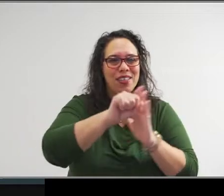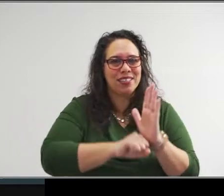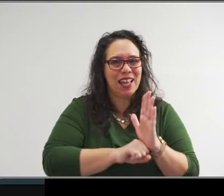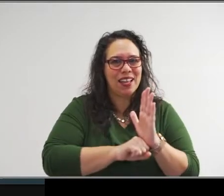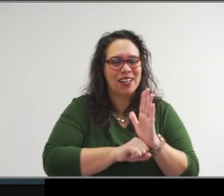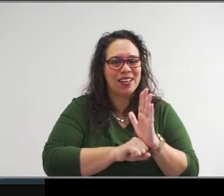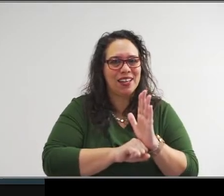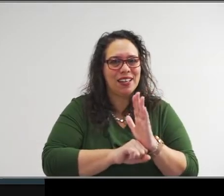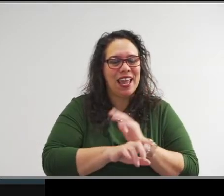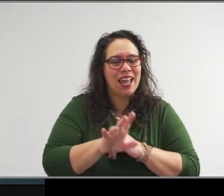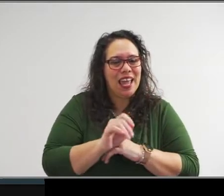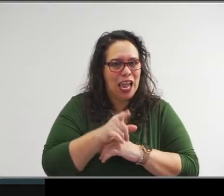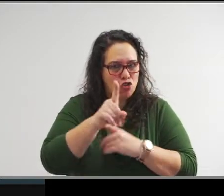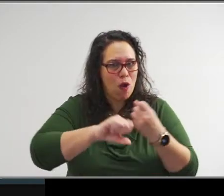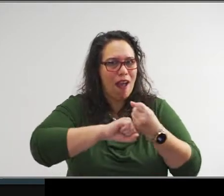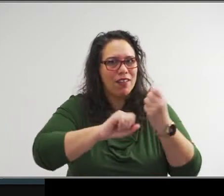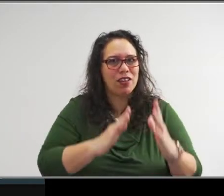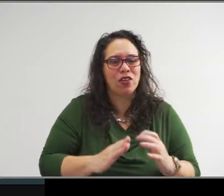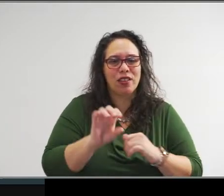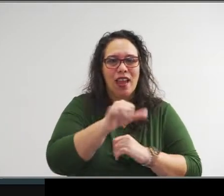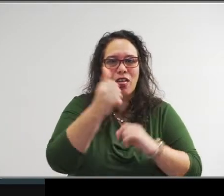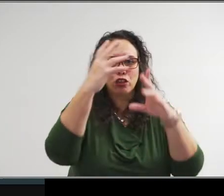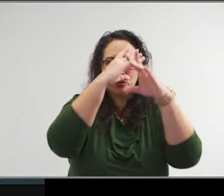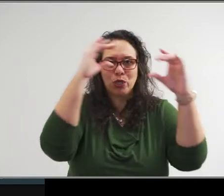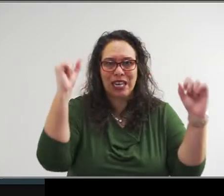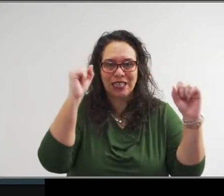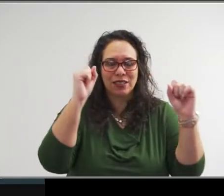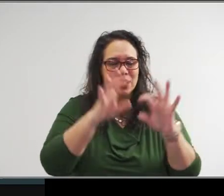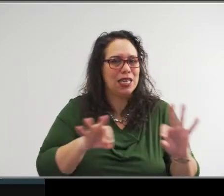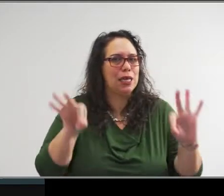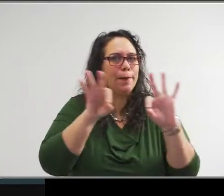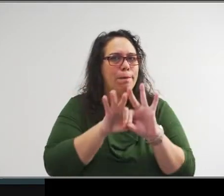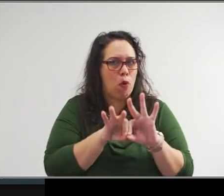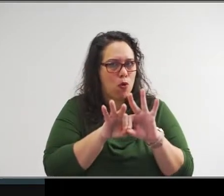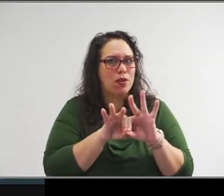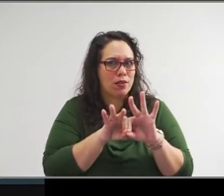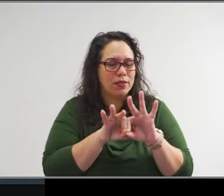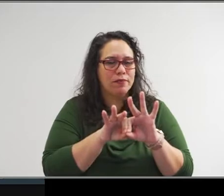and the other superintendents is so important. And I think something that maybe state leadership